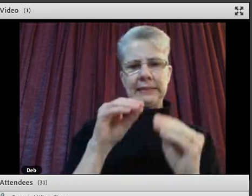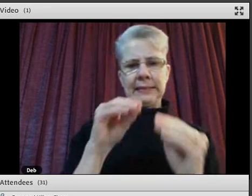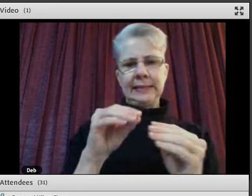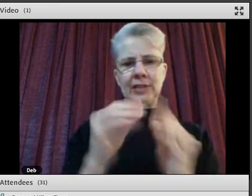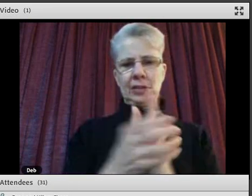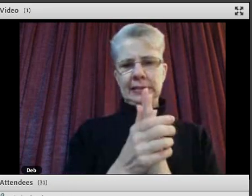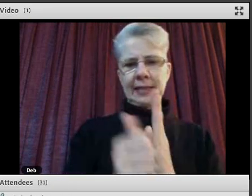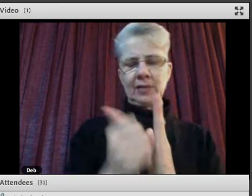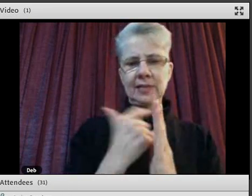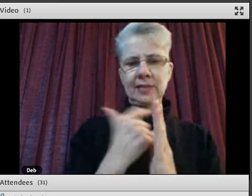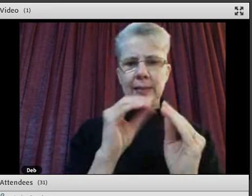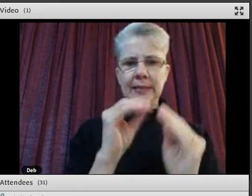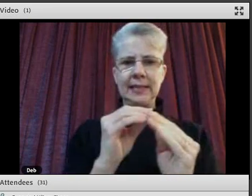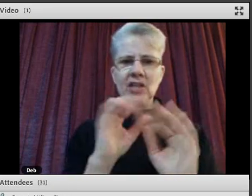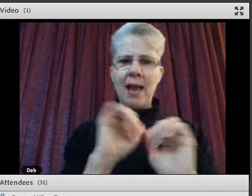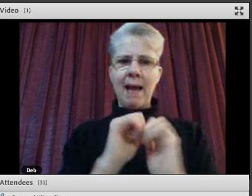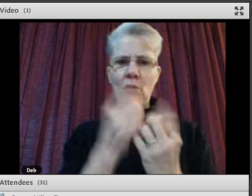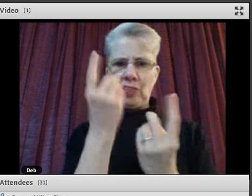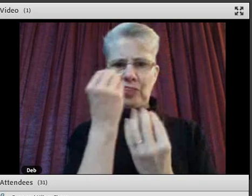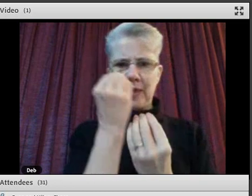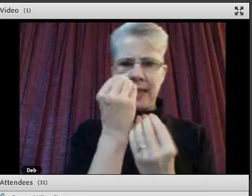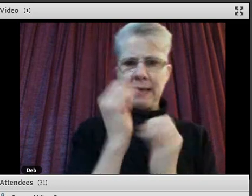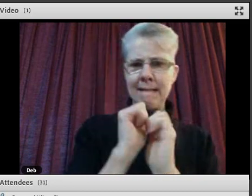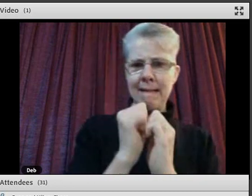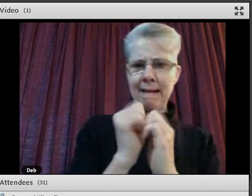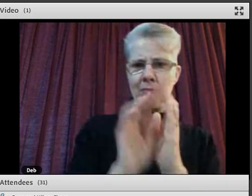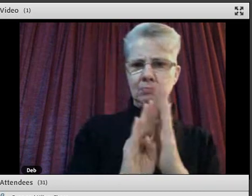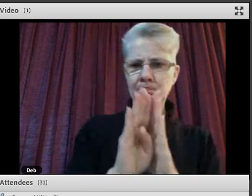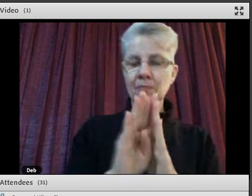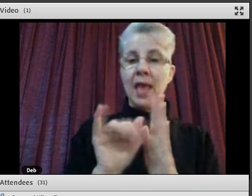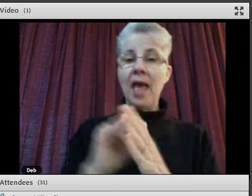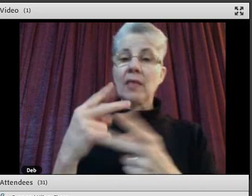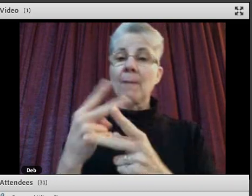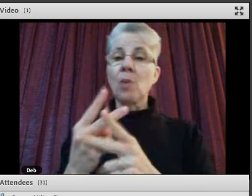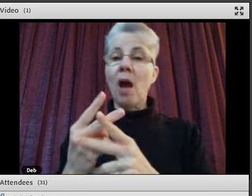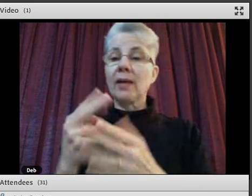the thinking skills that we teach them in. And the product is, of course, what the kids actually make, what they create.